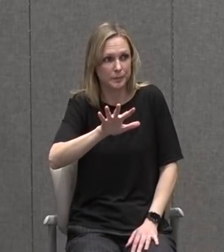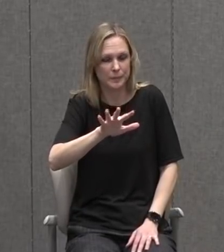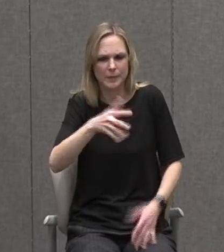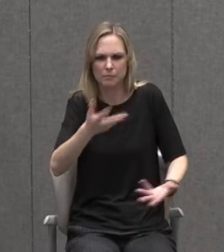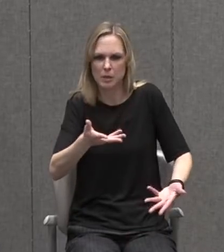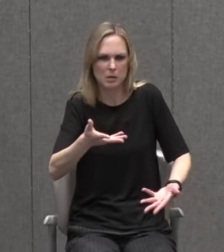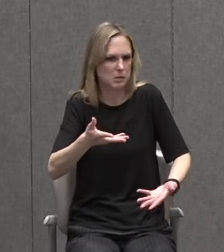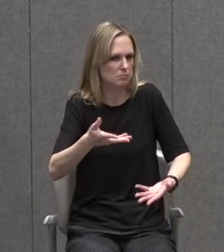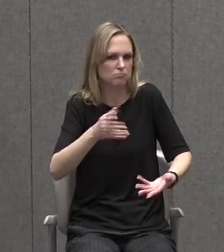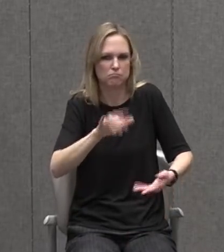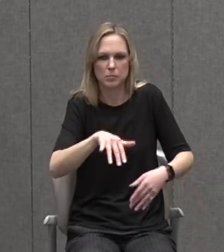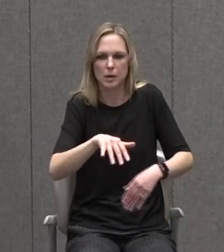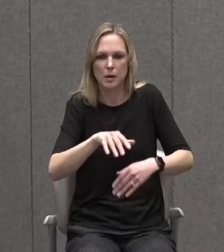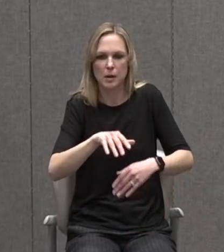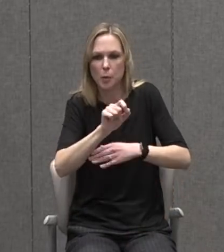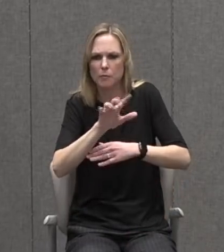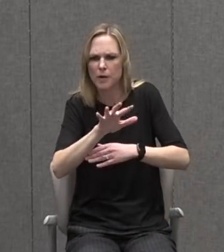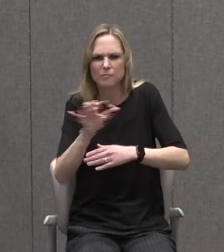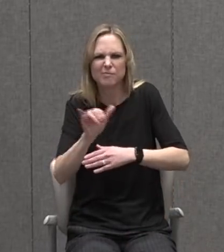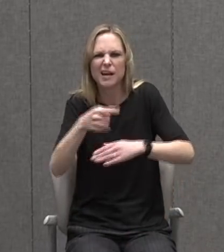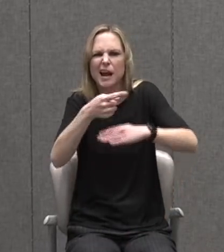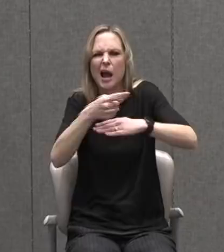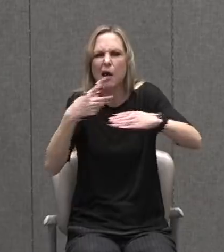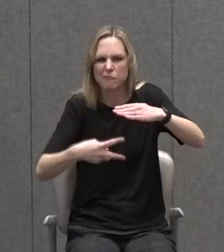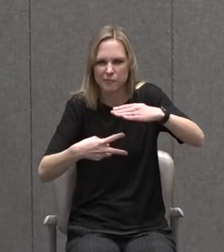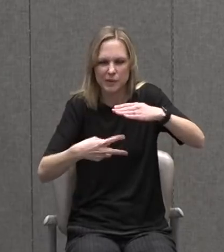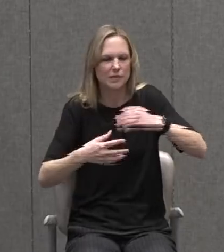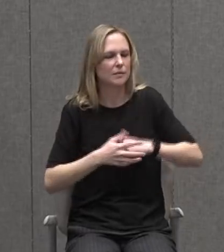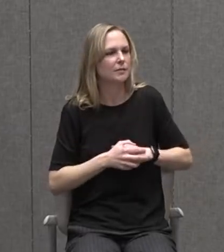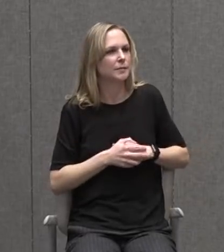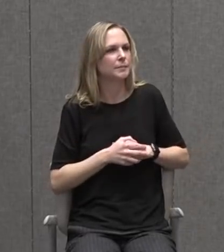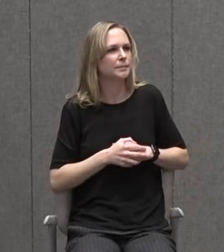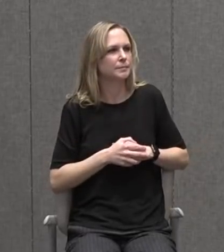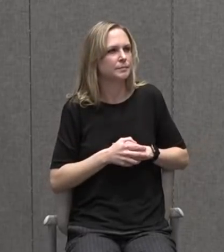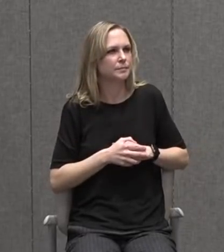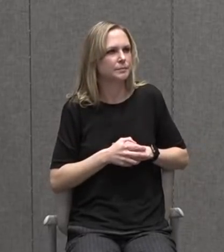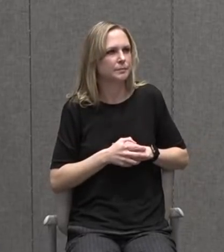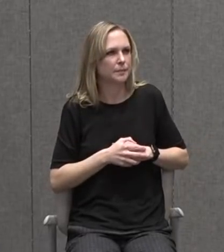of one, right? So I'm gonna go ahead and just make my midpoint really quick with that number.